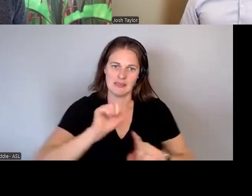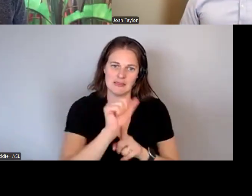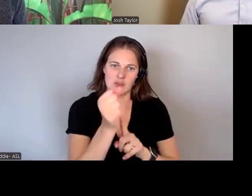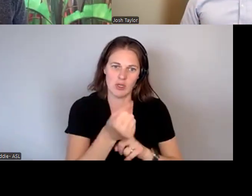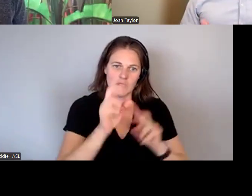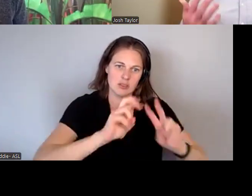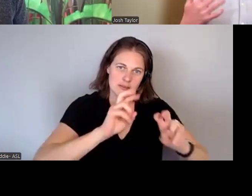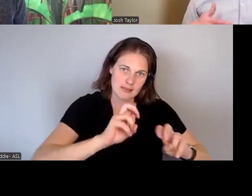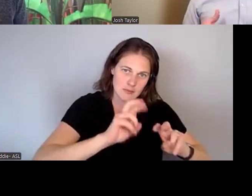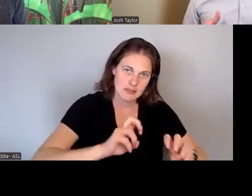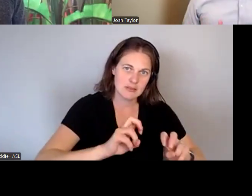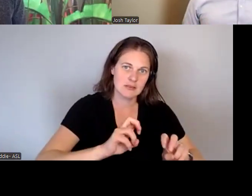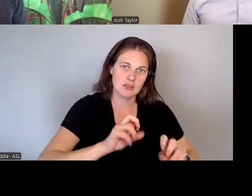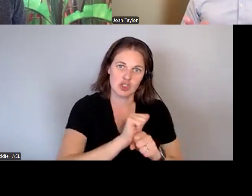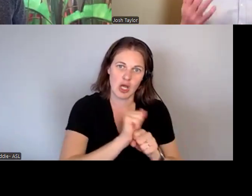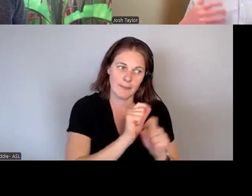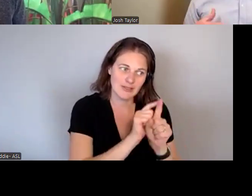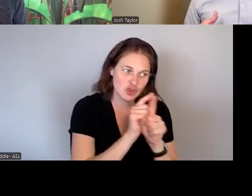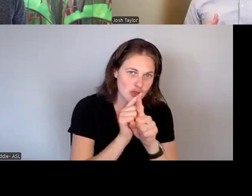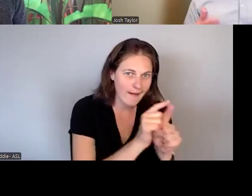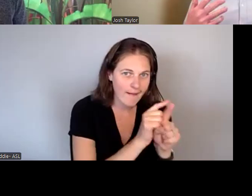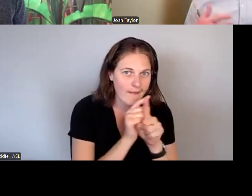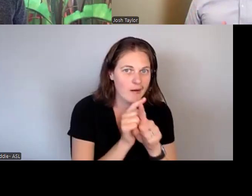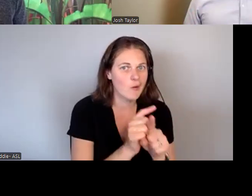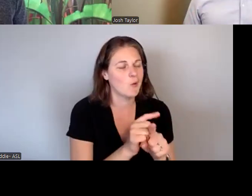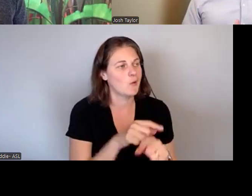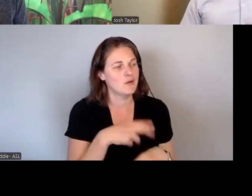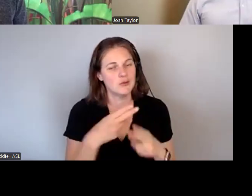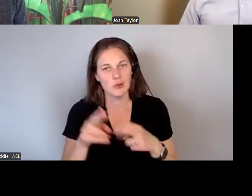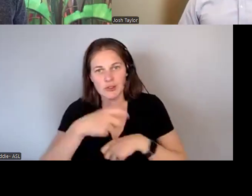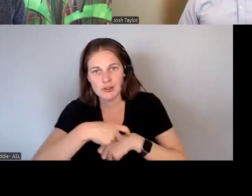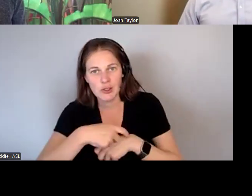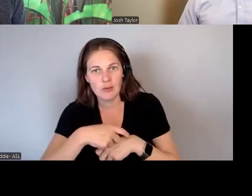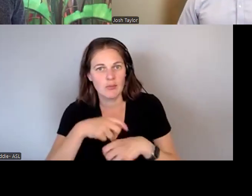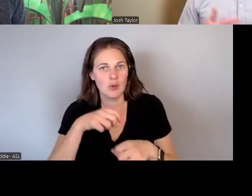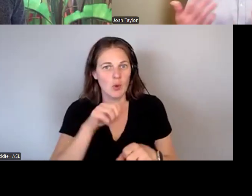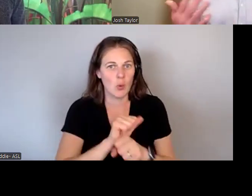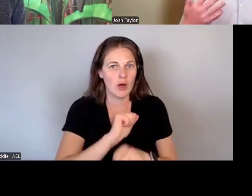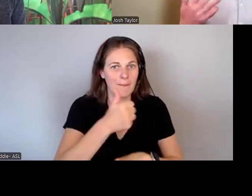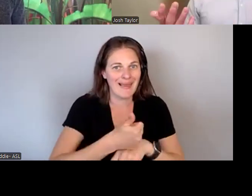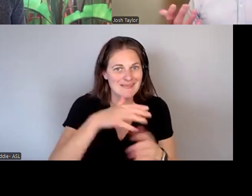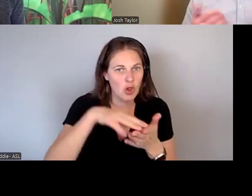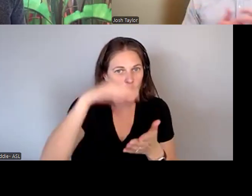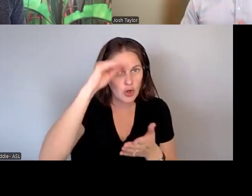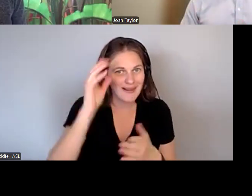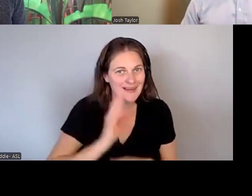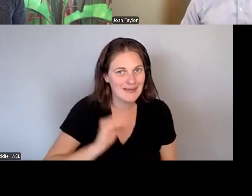which could include job shadows, it could include short-term kind of work trials or work-based learning experiences. And so even just signaling to those organizations,